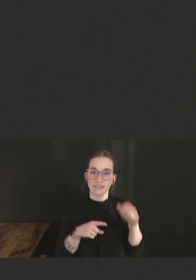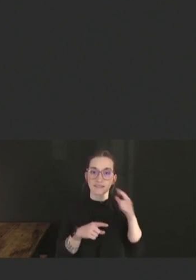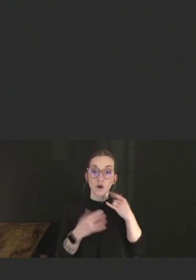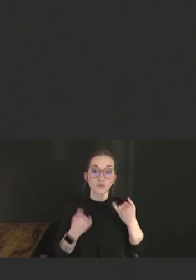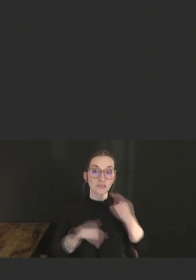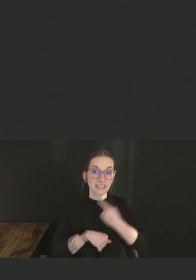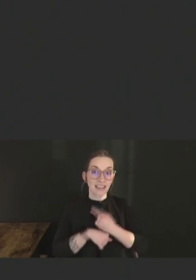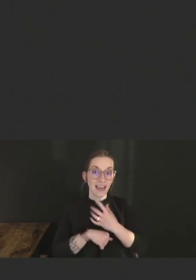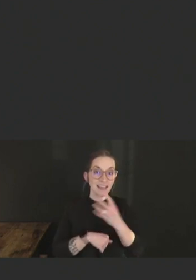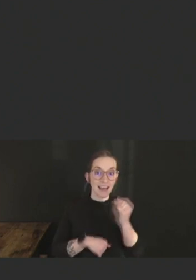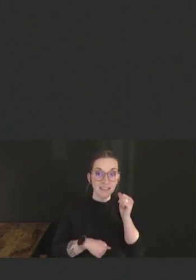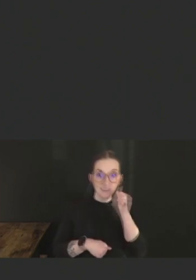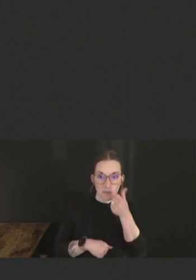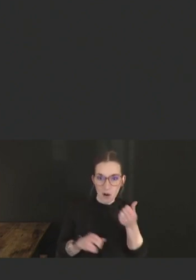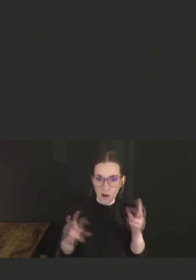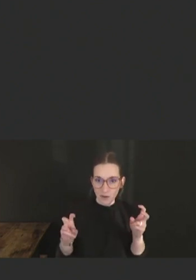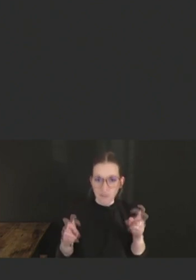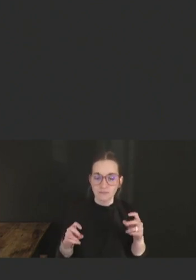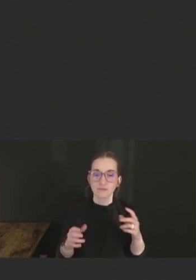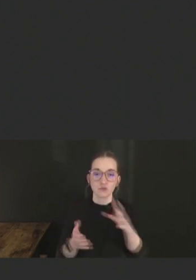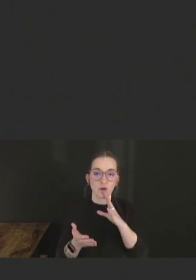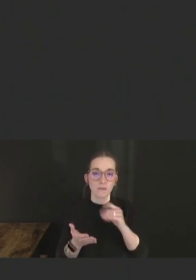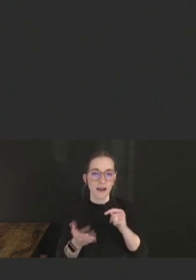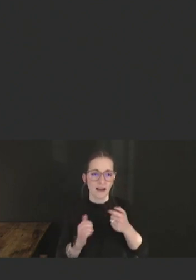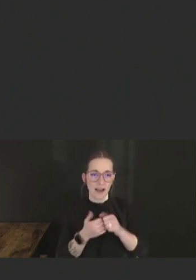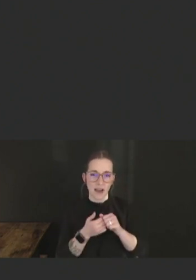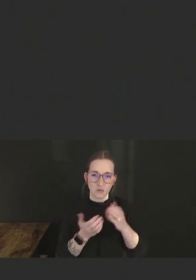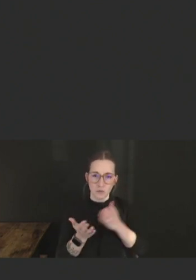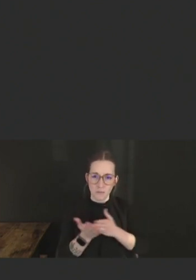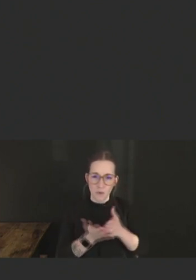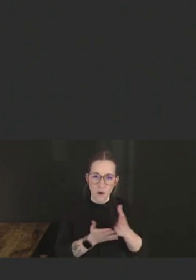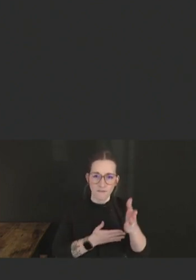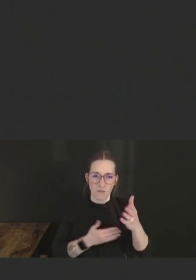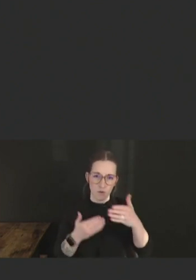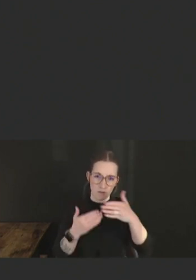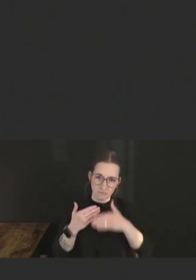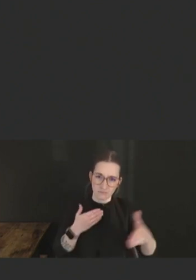talking about how to move forward in the midst of the crisis while implementing traditional